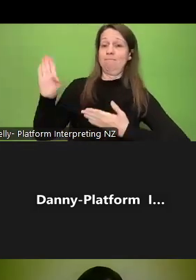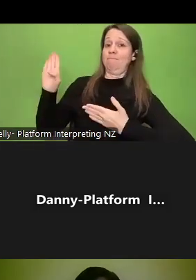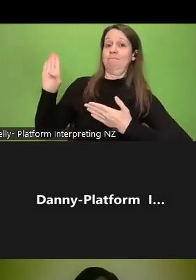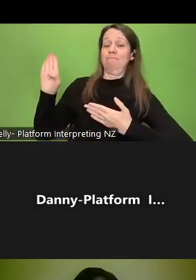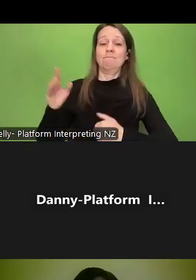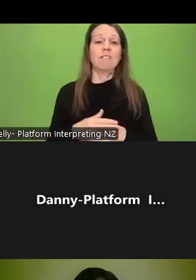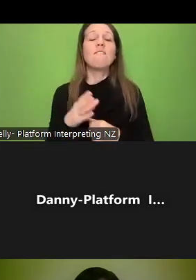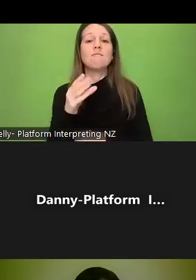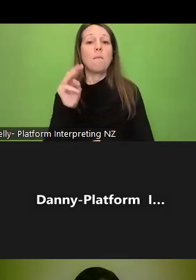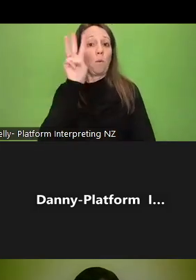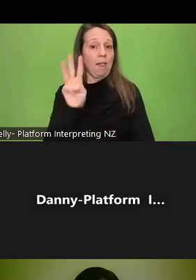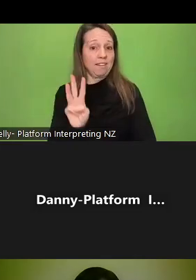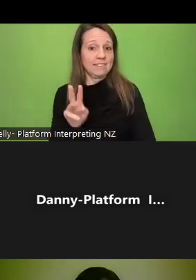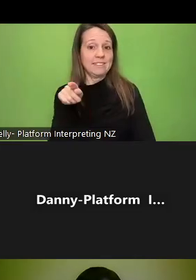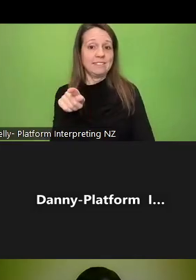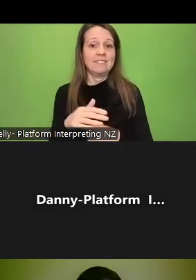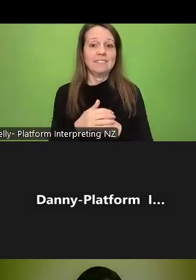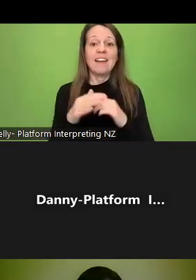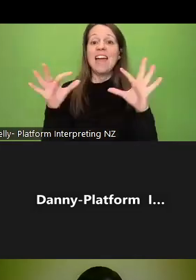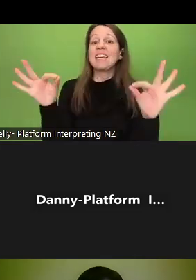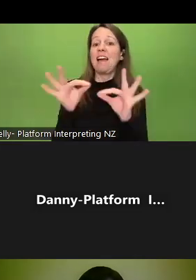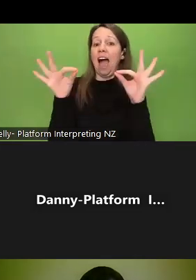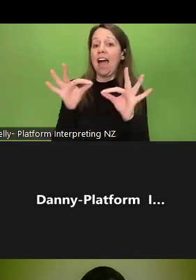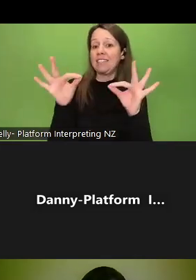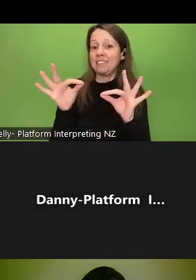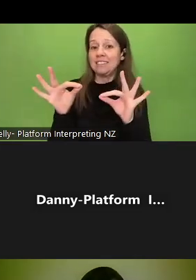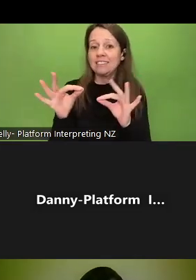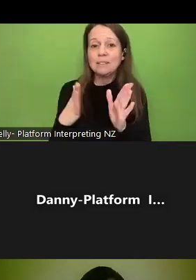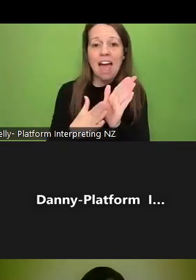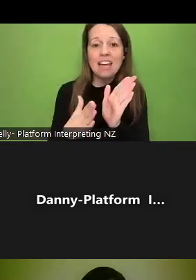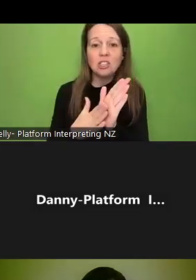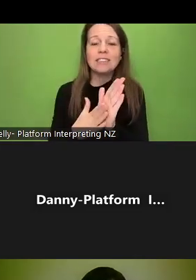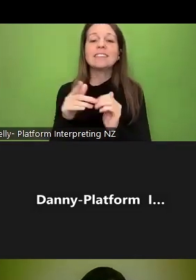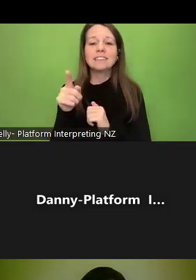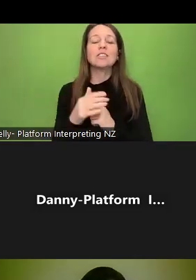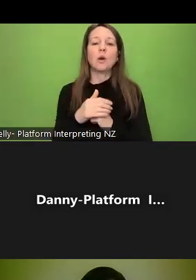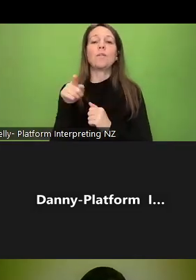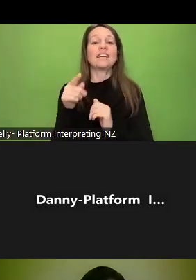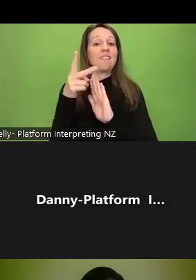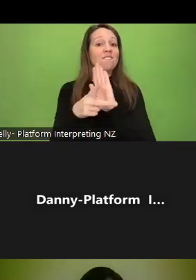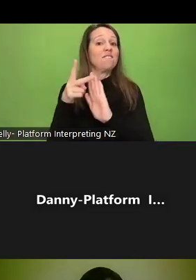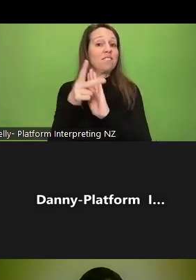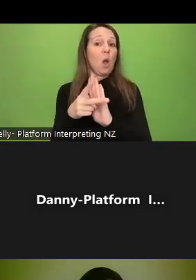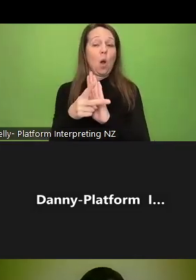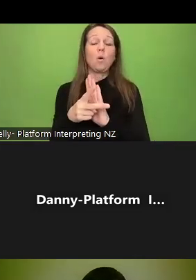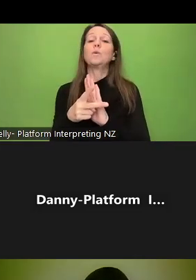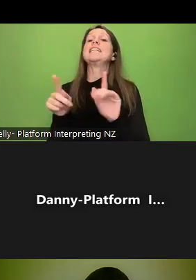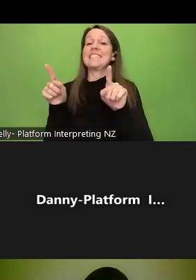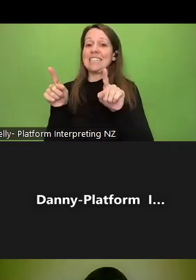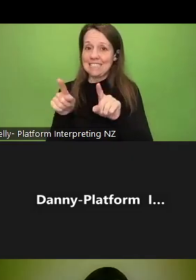And it was filmed on a smartphone. And so this video does the same thing as this visual guide does in video format. It takes,